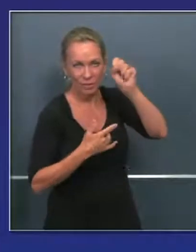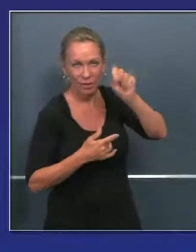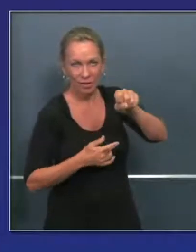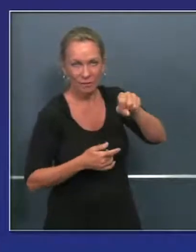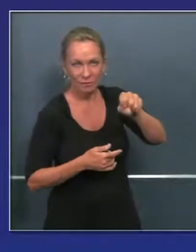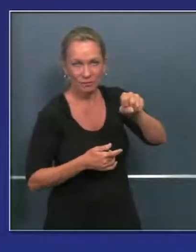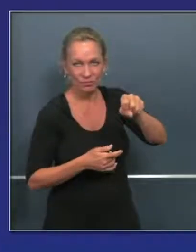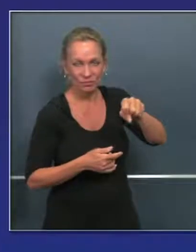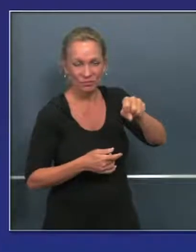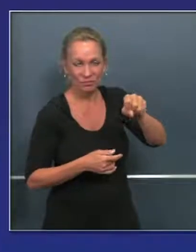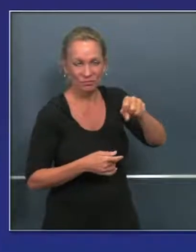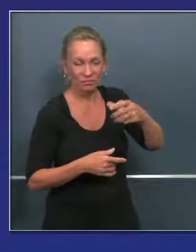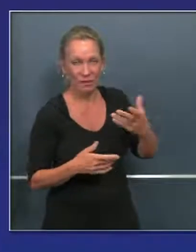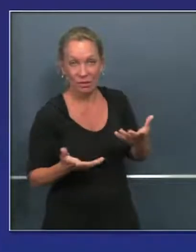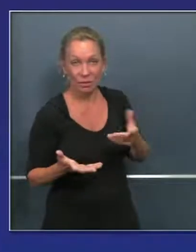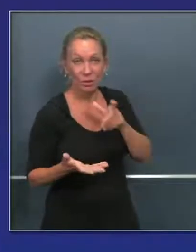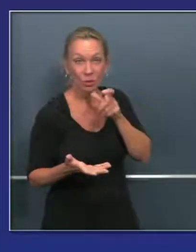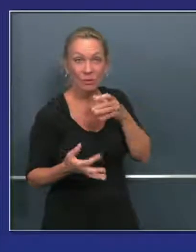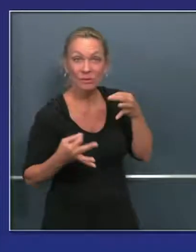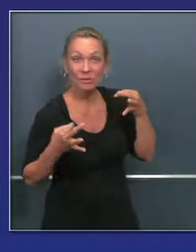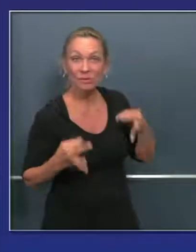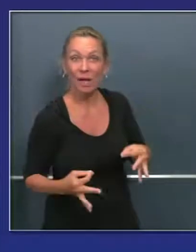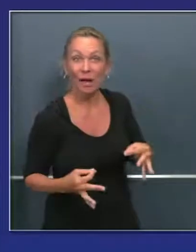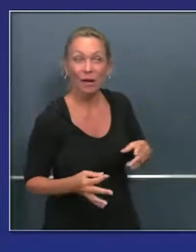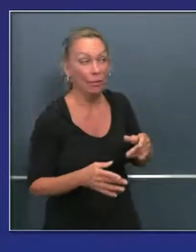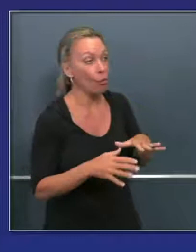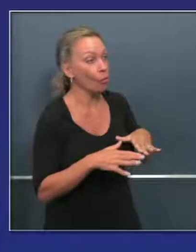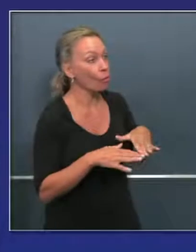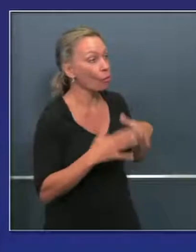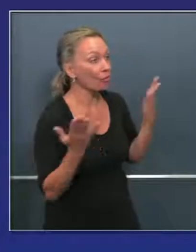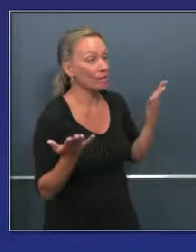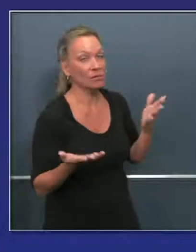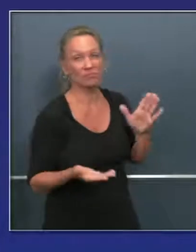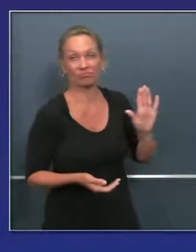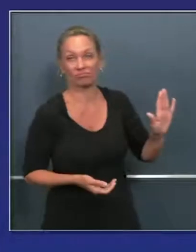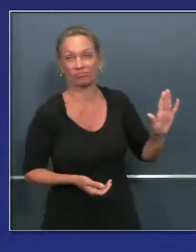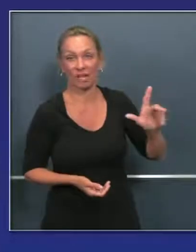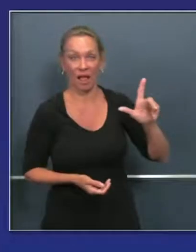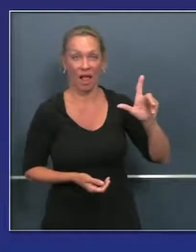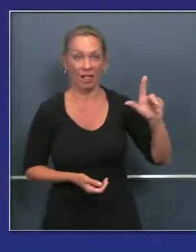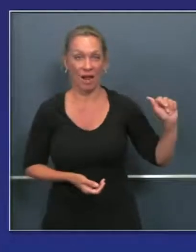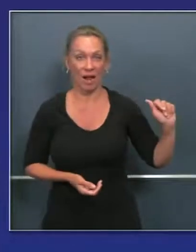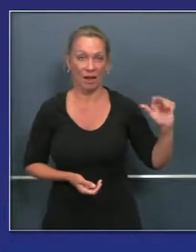counties they've been on the county monitoring list for at least 14 days requiring that they